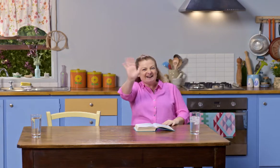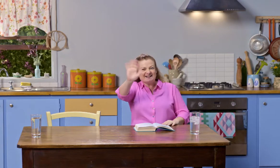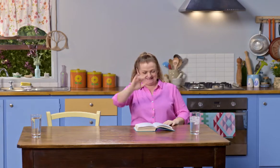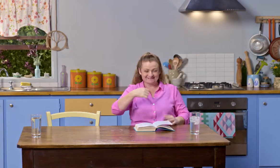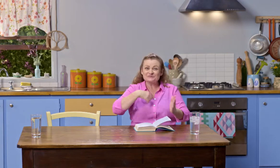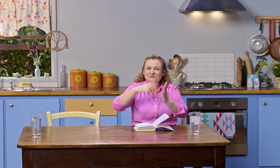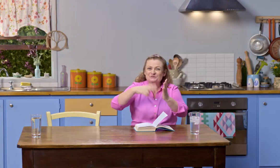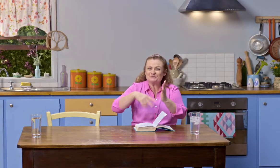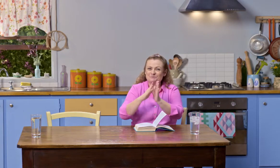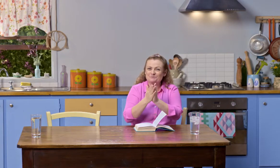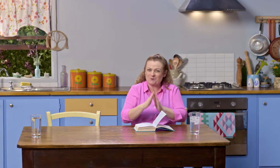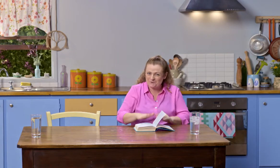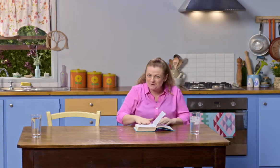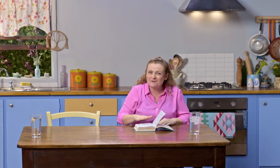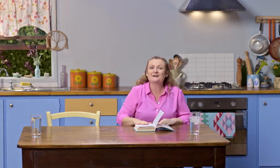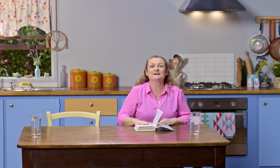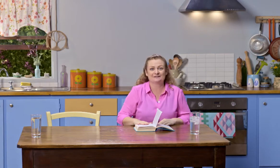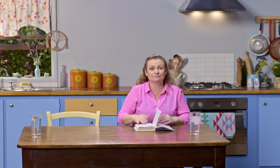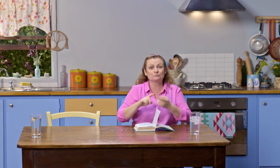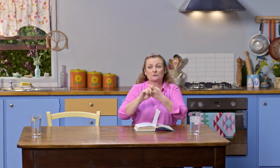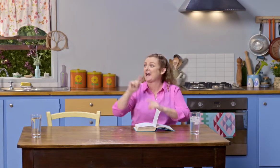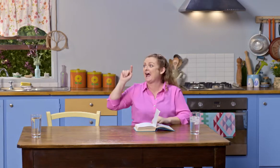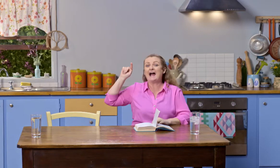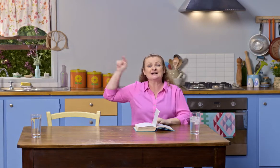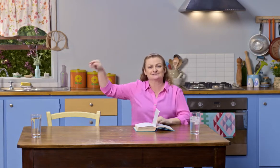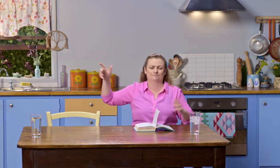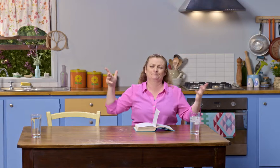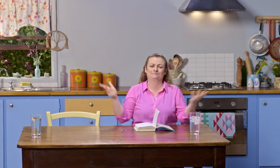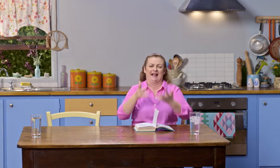Oh, hello, everyone. I'm reading this book while Possum is outside playing.